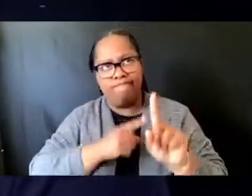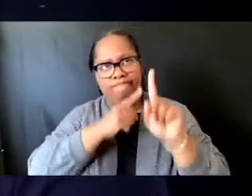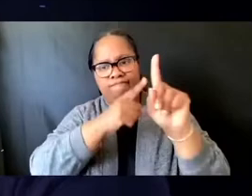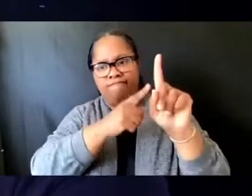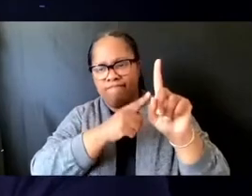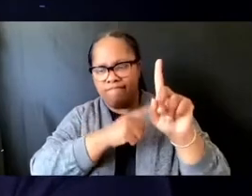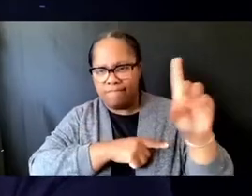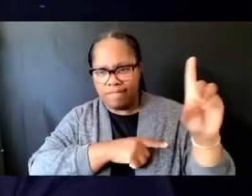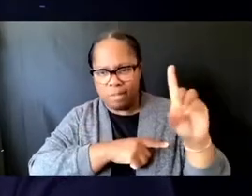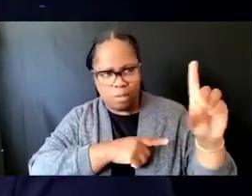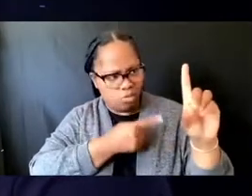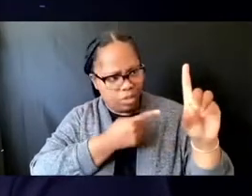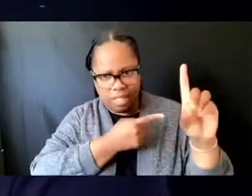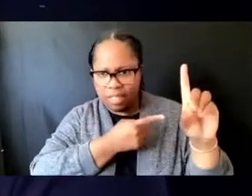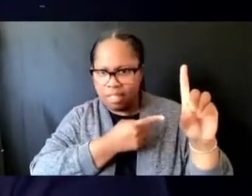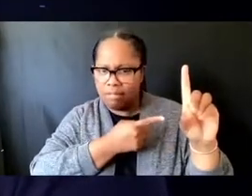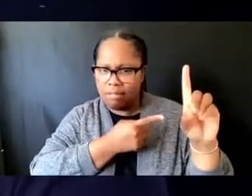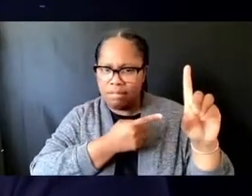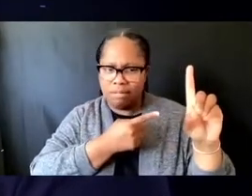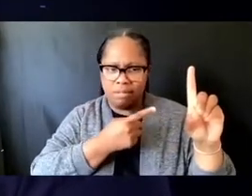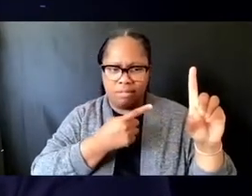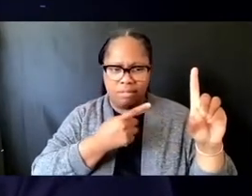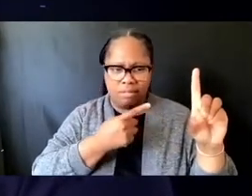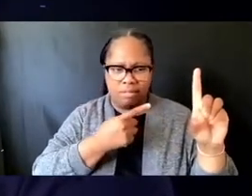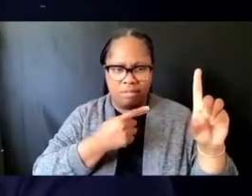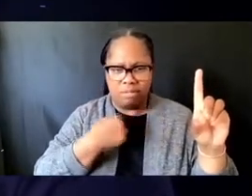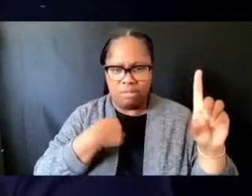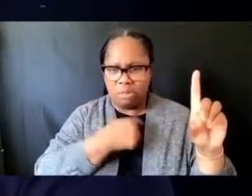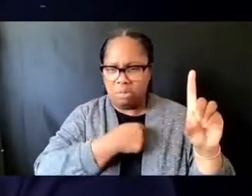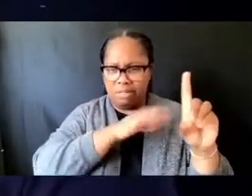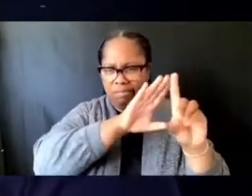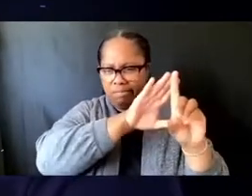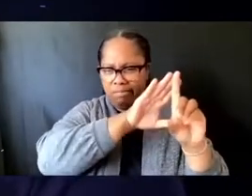Backs curved. Fists closed, then open.